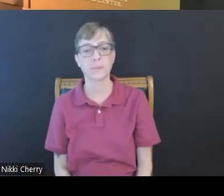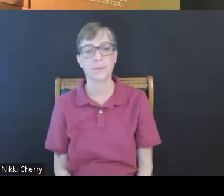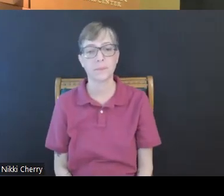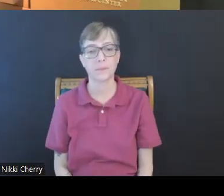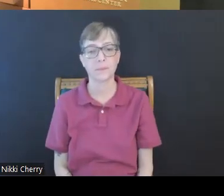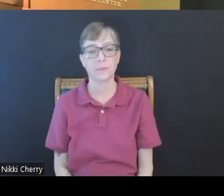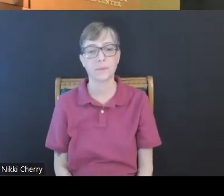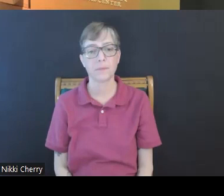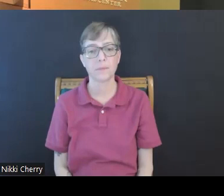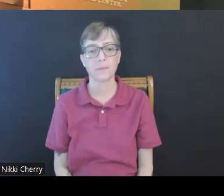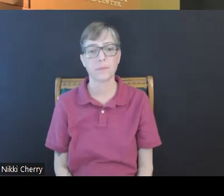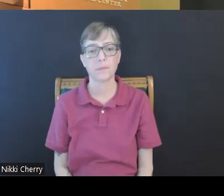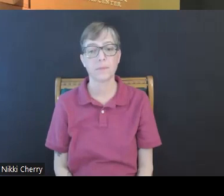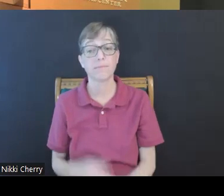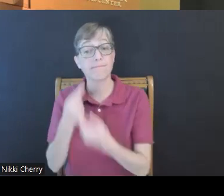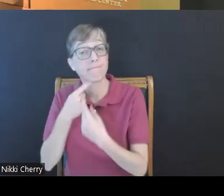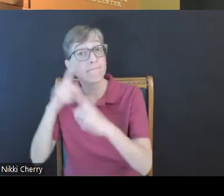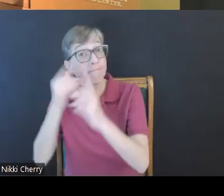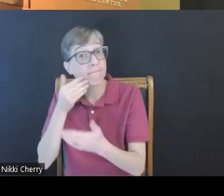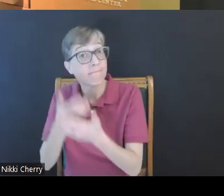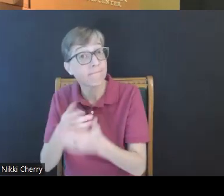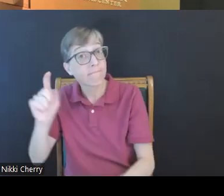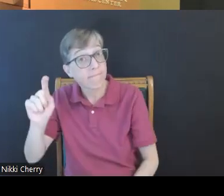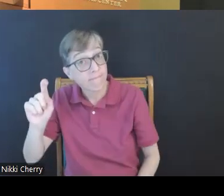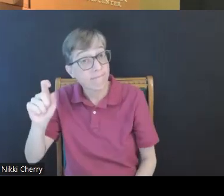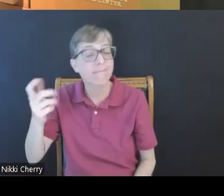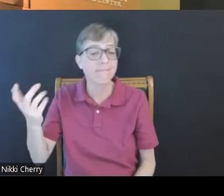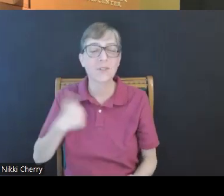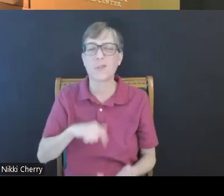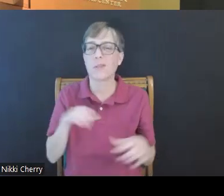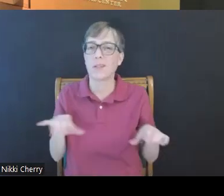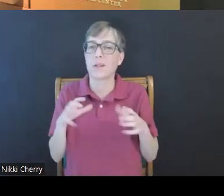work we've done a lot of research on this I'm just going to show you one slide this is from